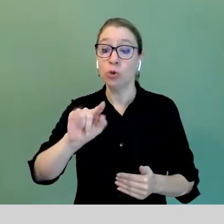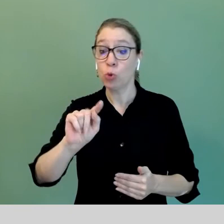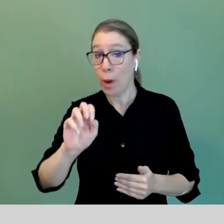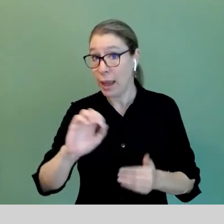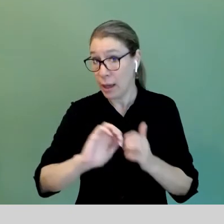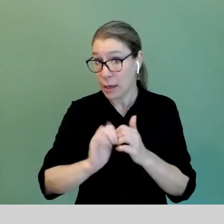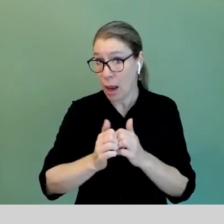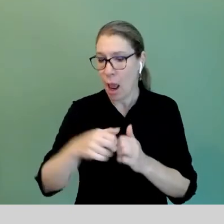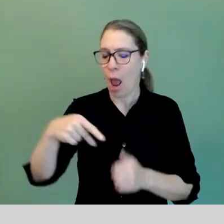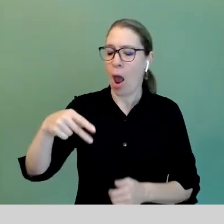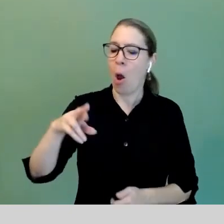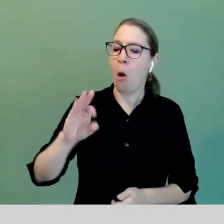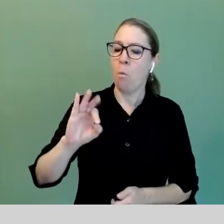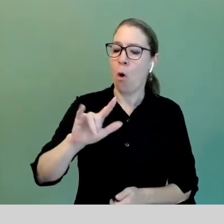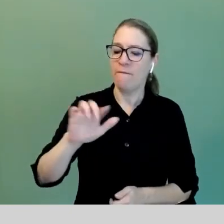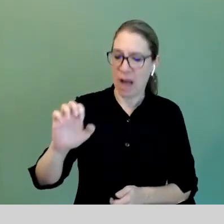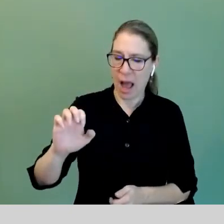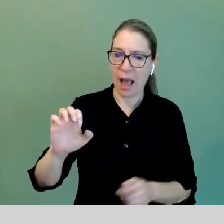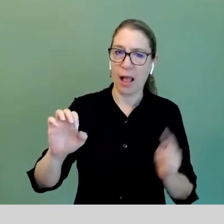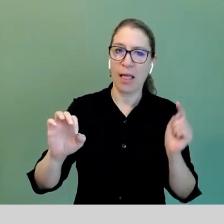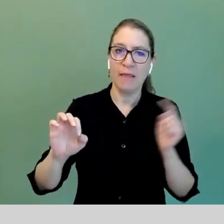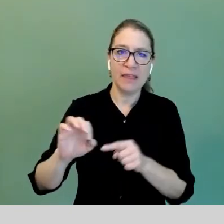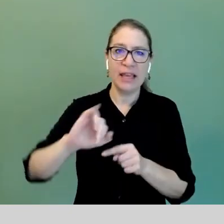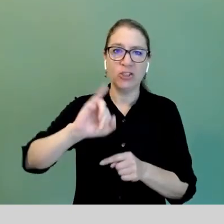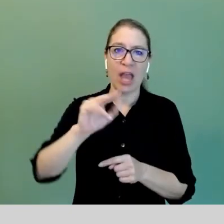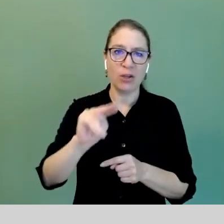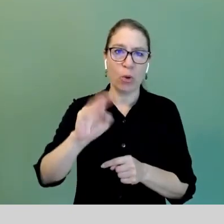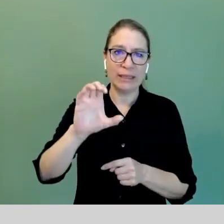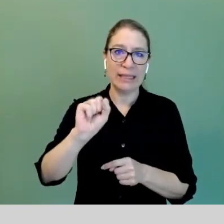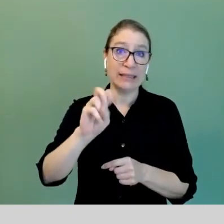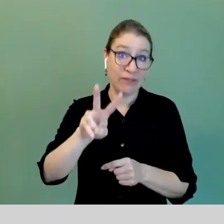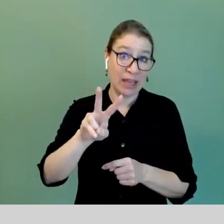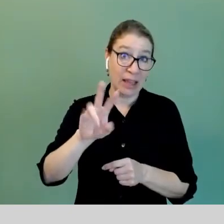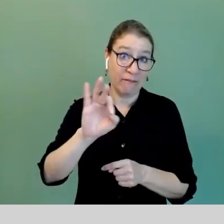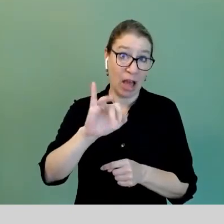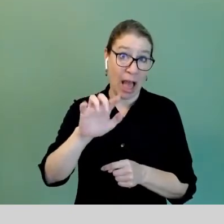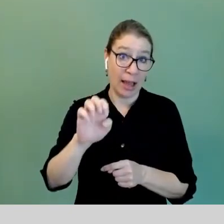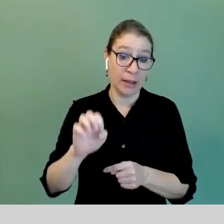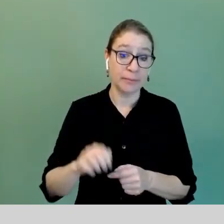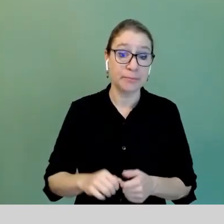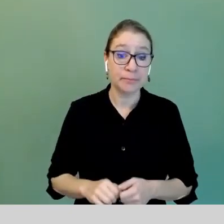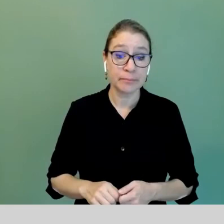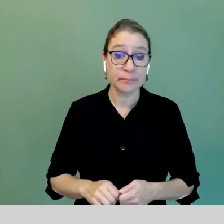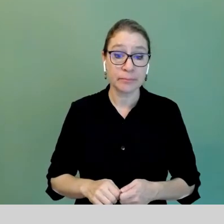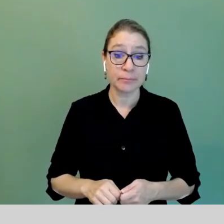by profiling the January CSV file. So in order to do that,